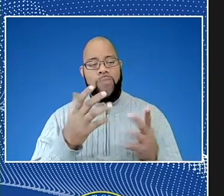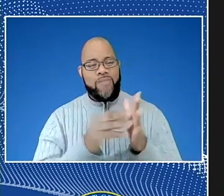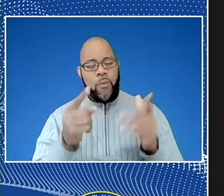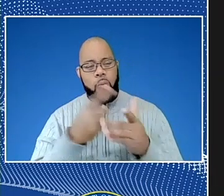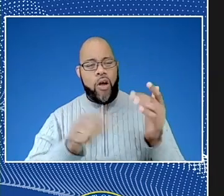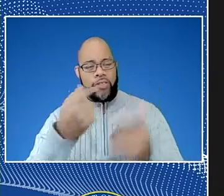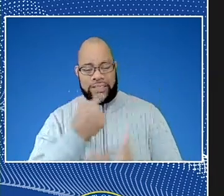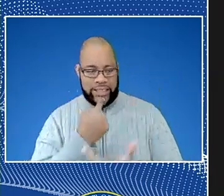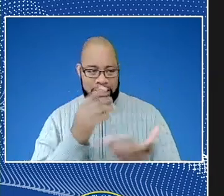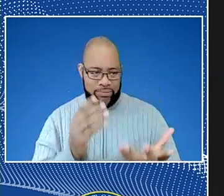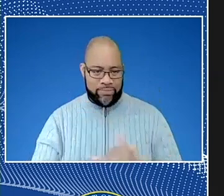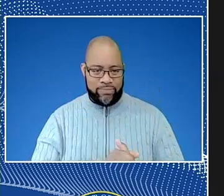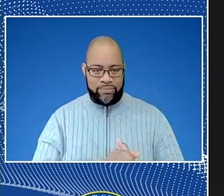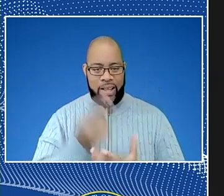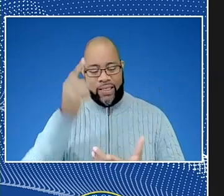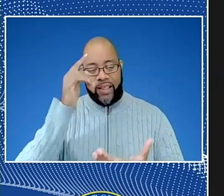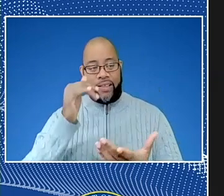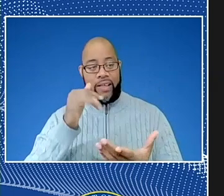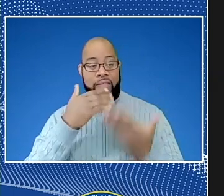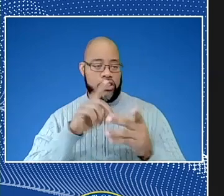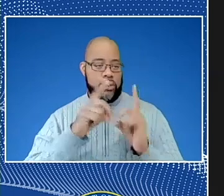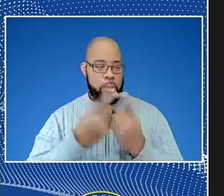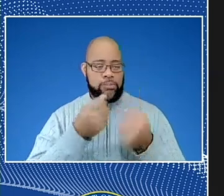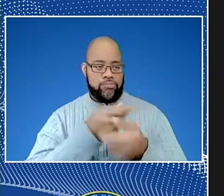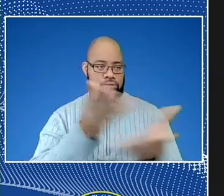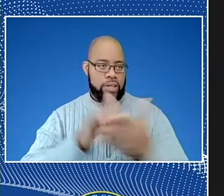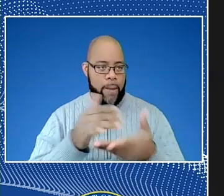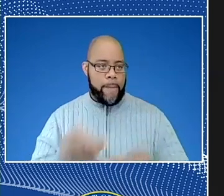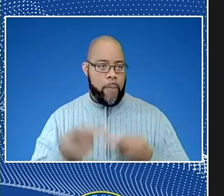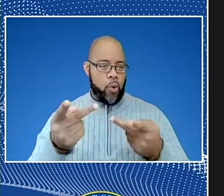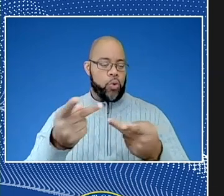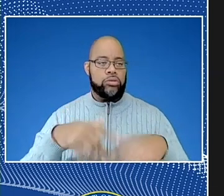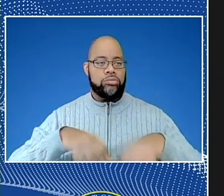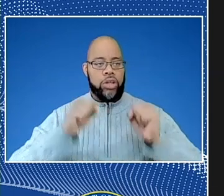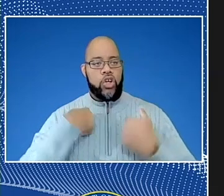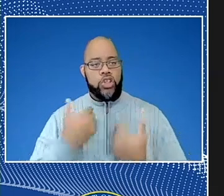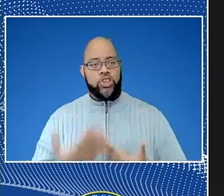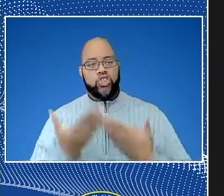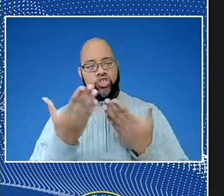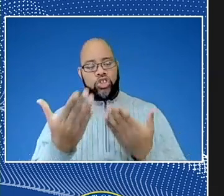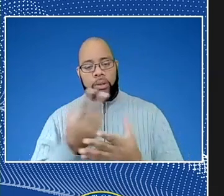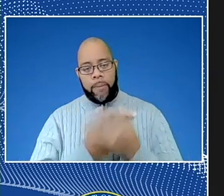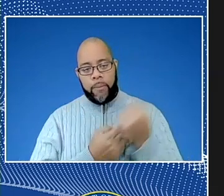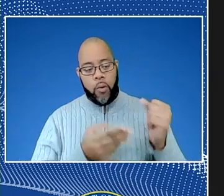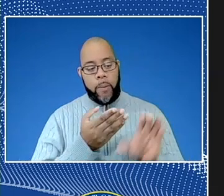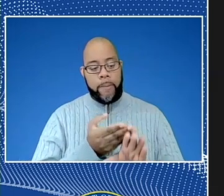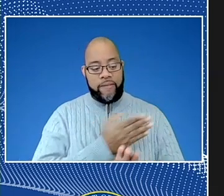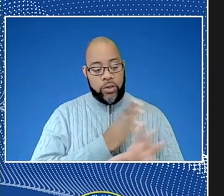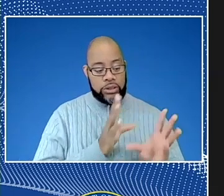I thank the Department for putting out this proposal, for taking our suggestions both before the session and in yesterday